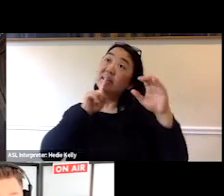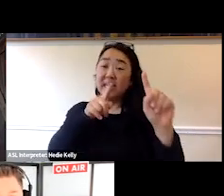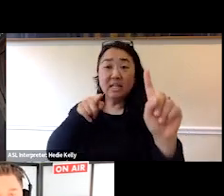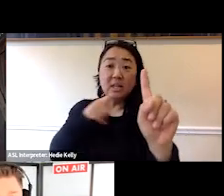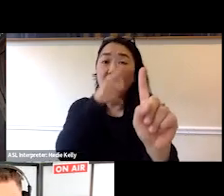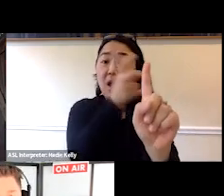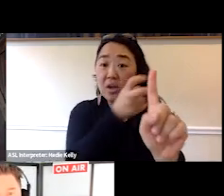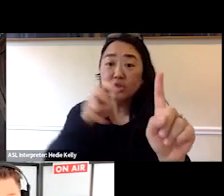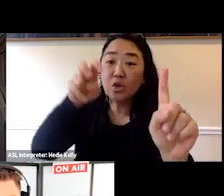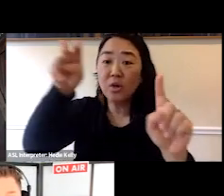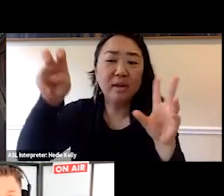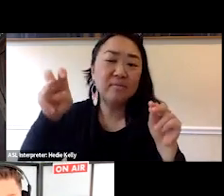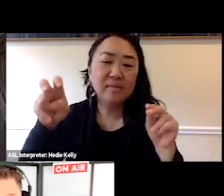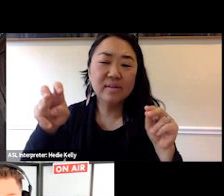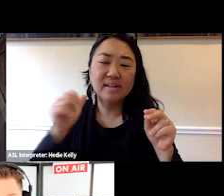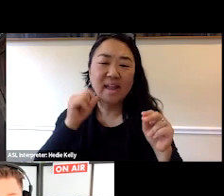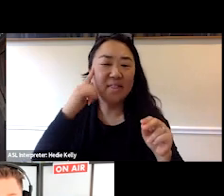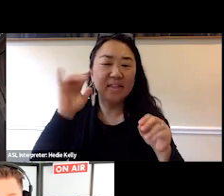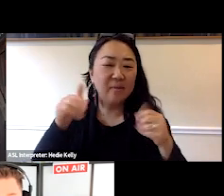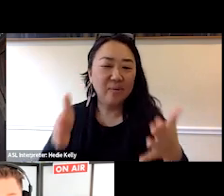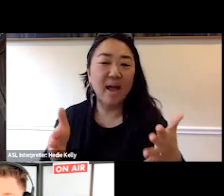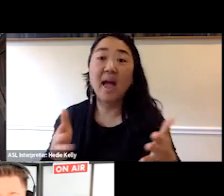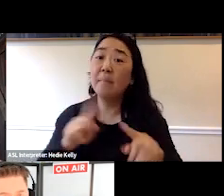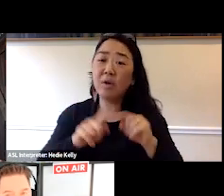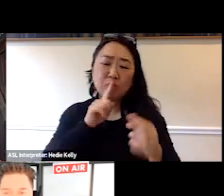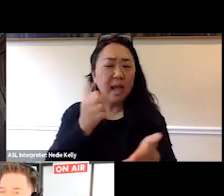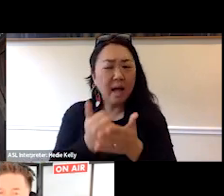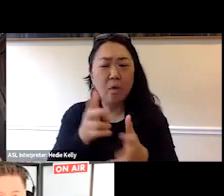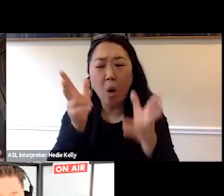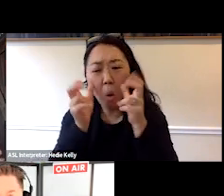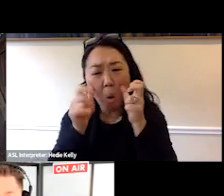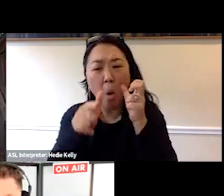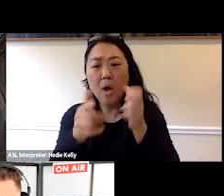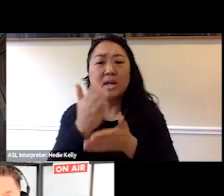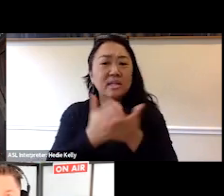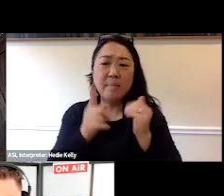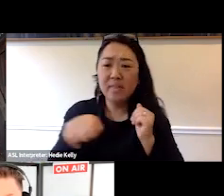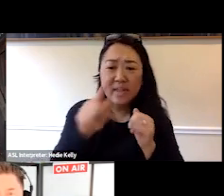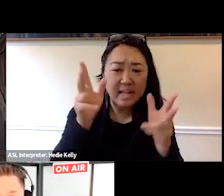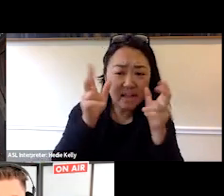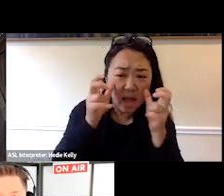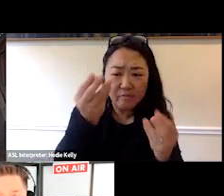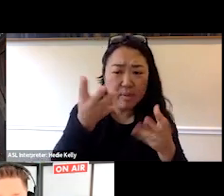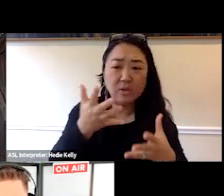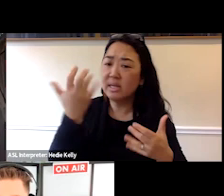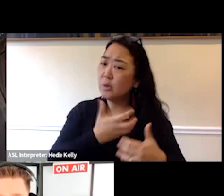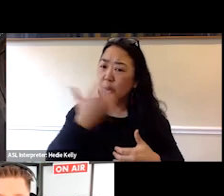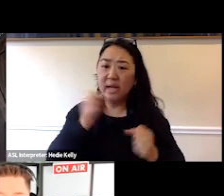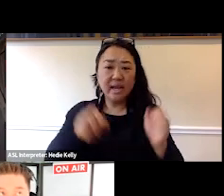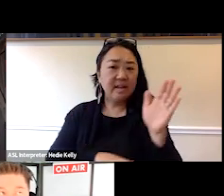that some of this can really develop over a period of time. You don't absolutely drive it. Yes.